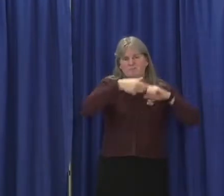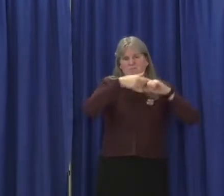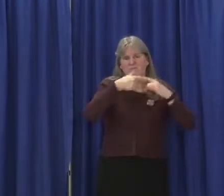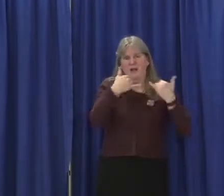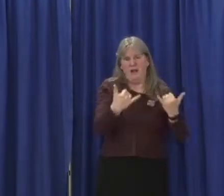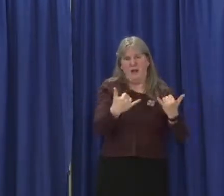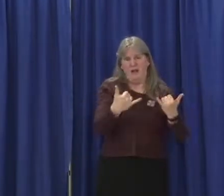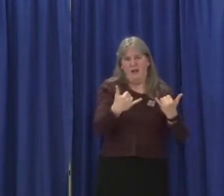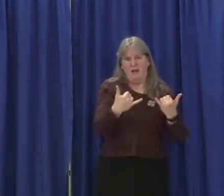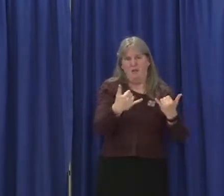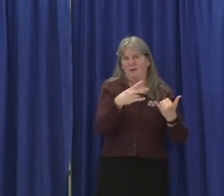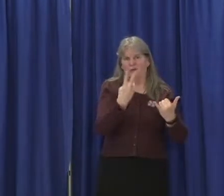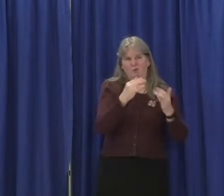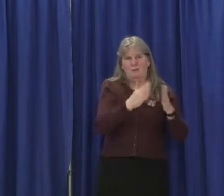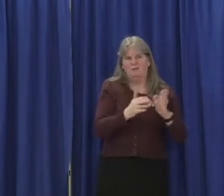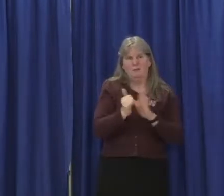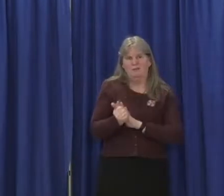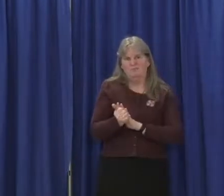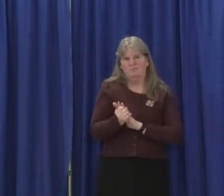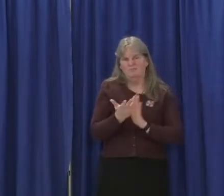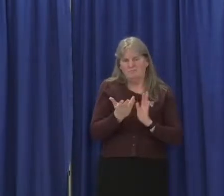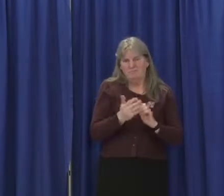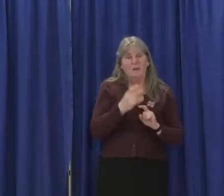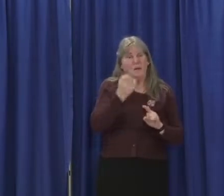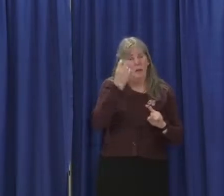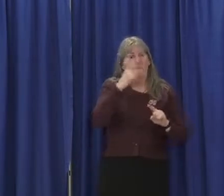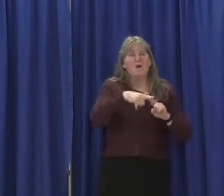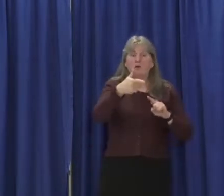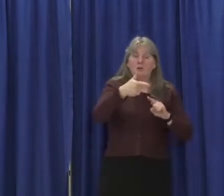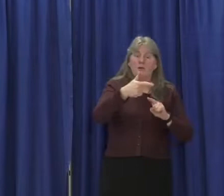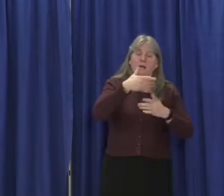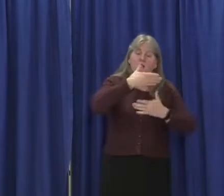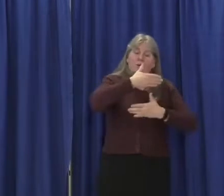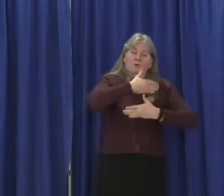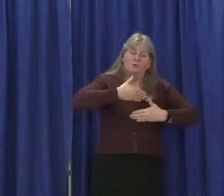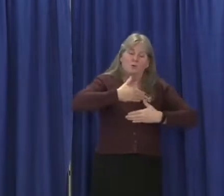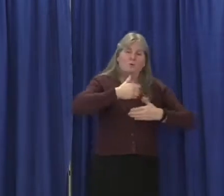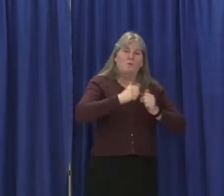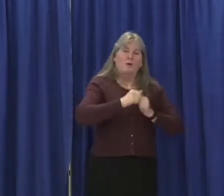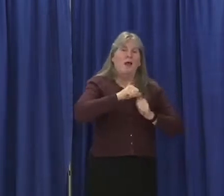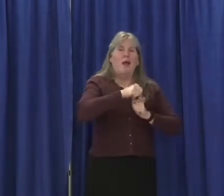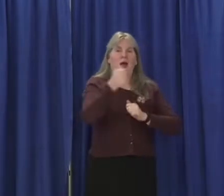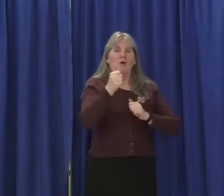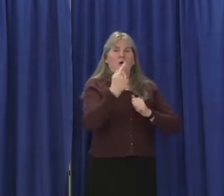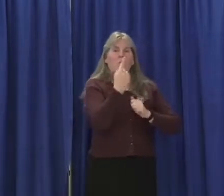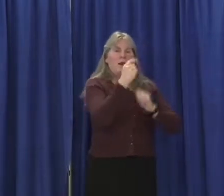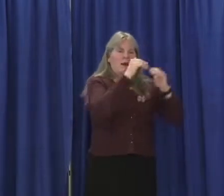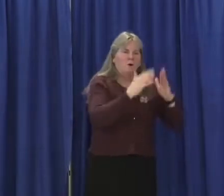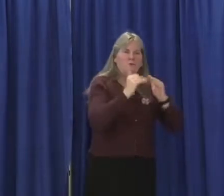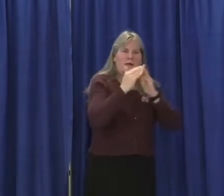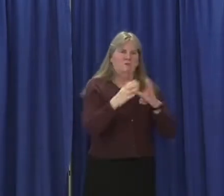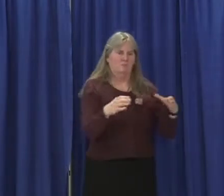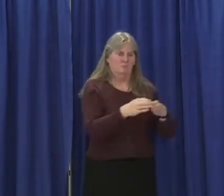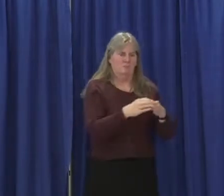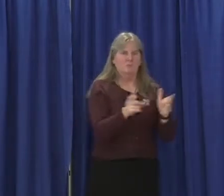period. But people can recreate with one other household in, in small groups.